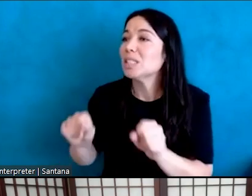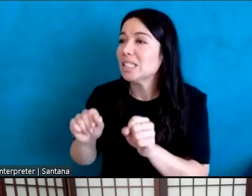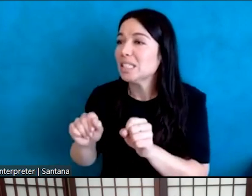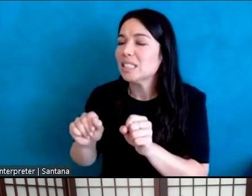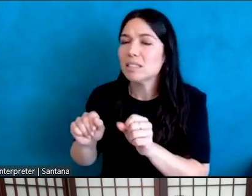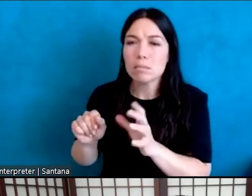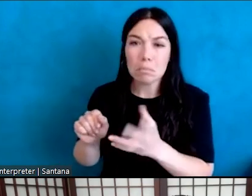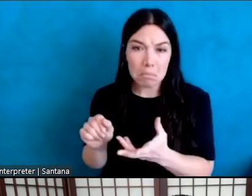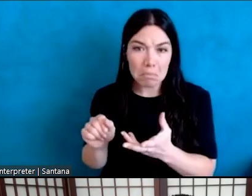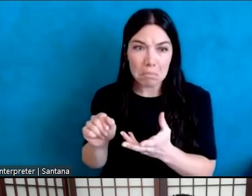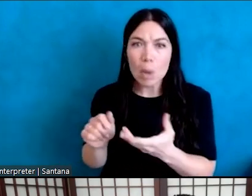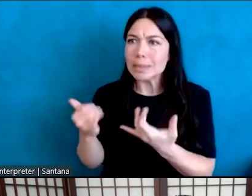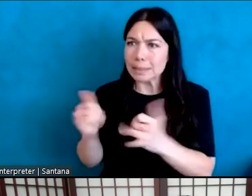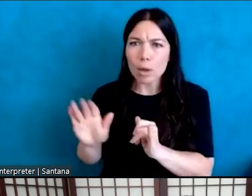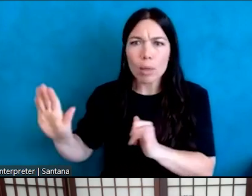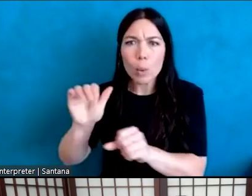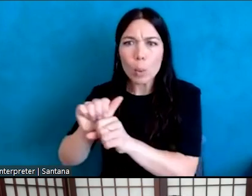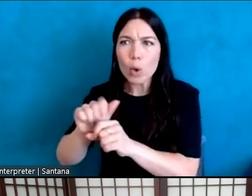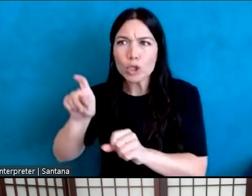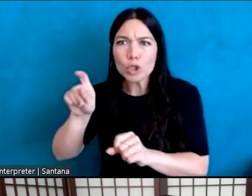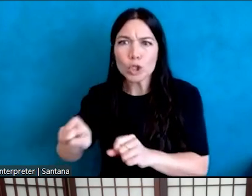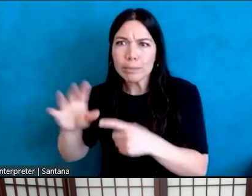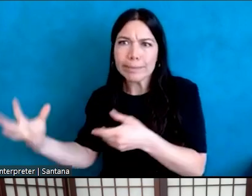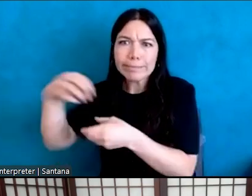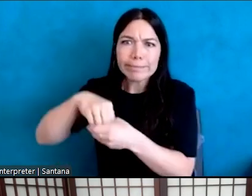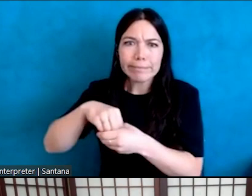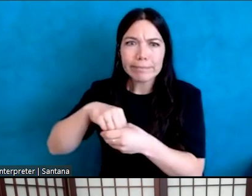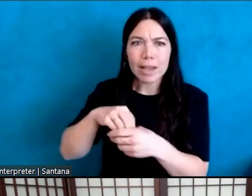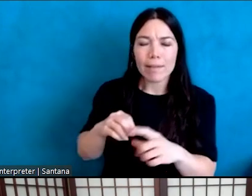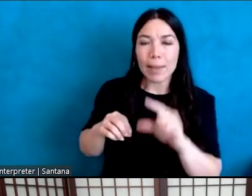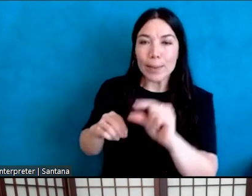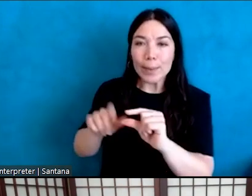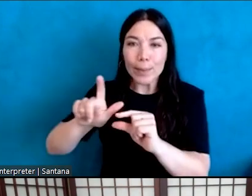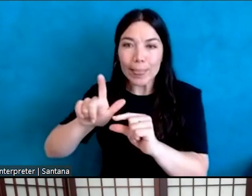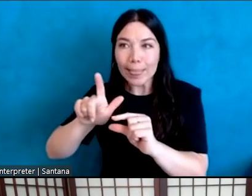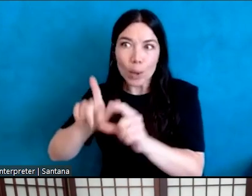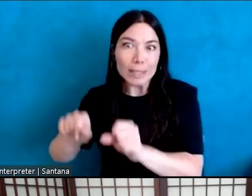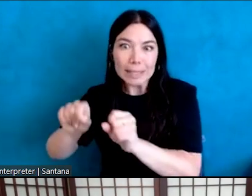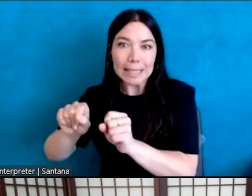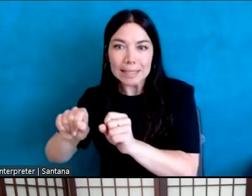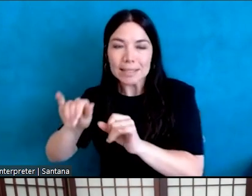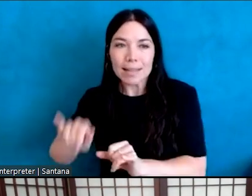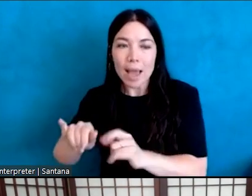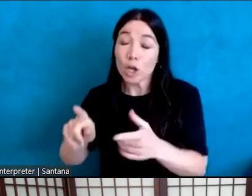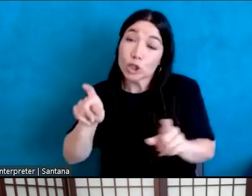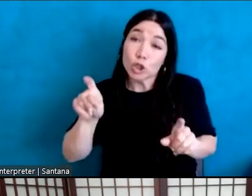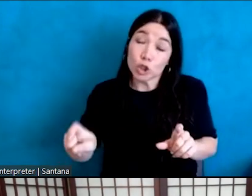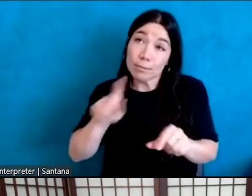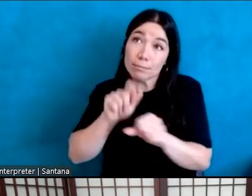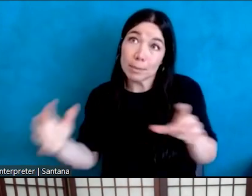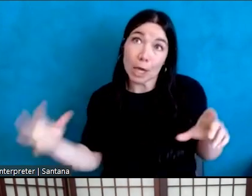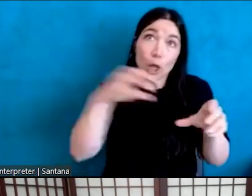linguistics, although part of my goal is to reframe capital "L" linguistics to accommodate those people and their ideas in a productive way.